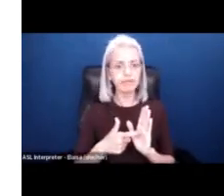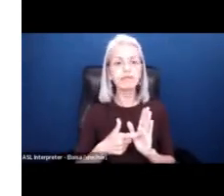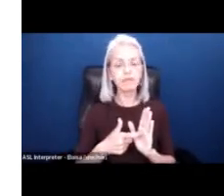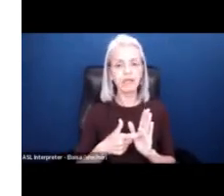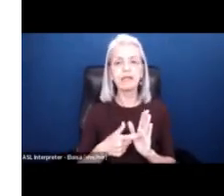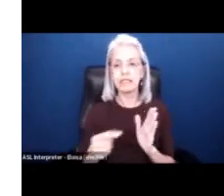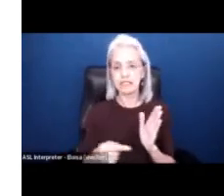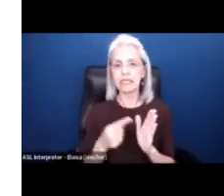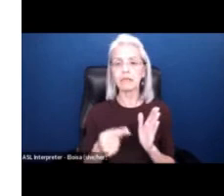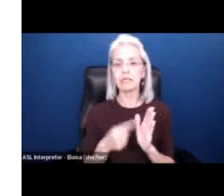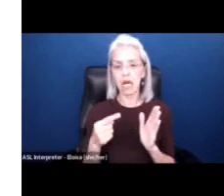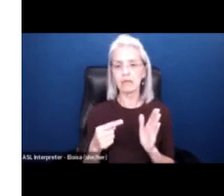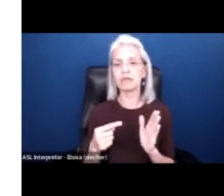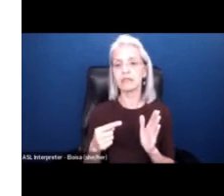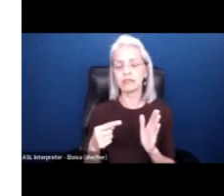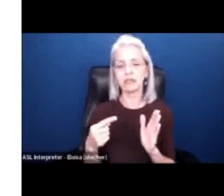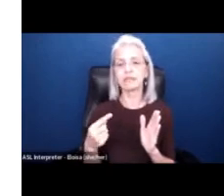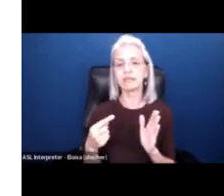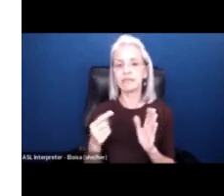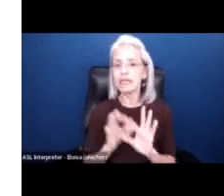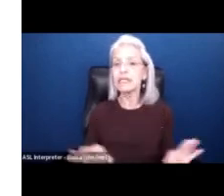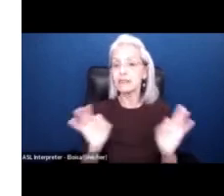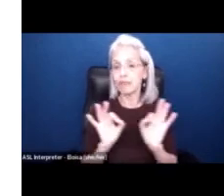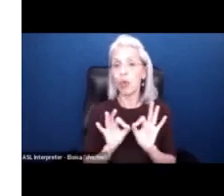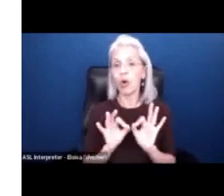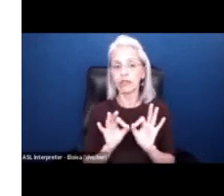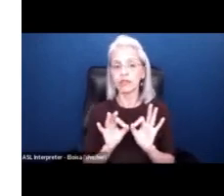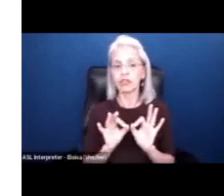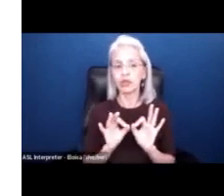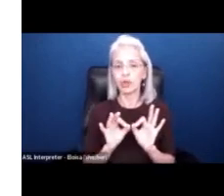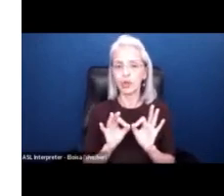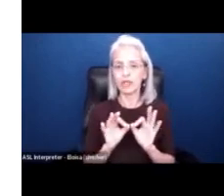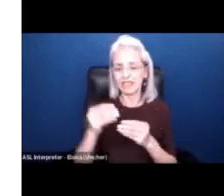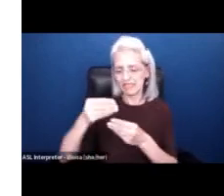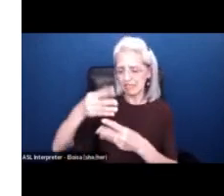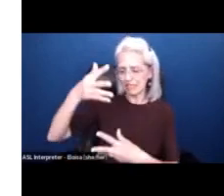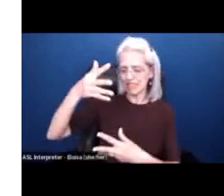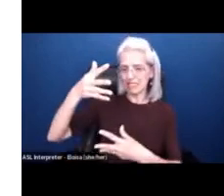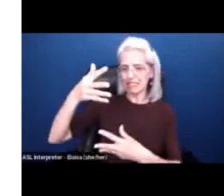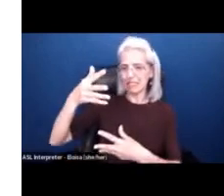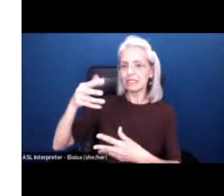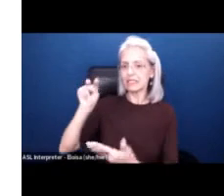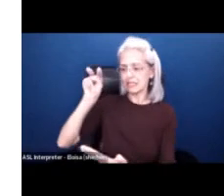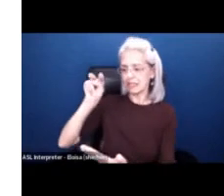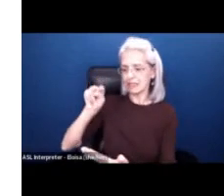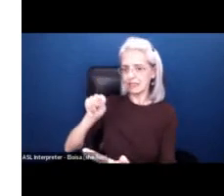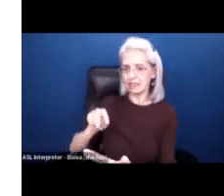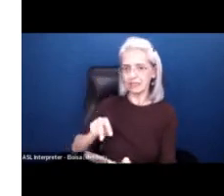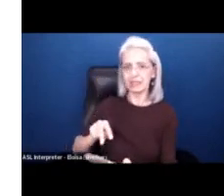it is it is valuable to take take take into account that you know not if you don't need to